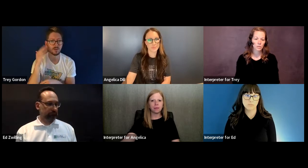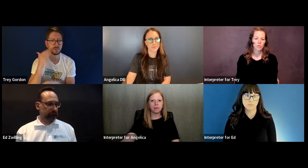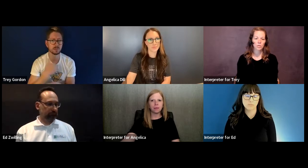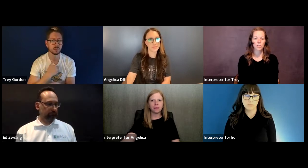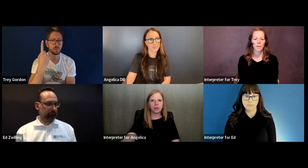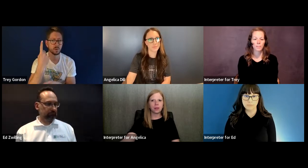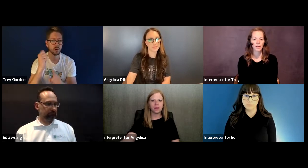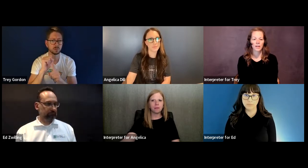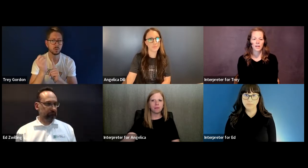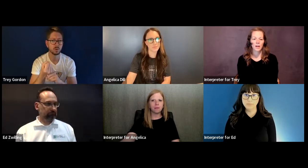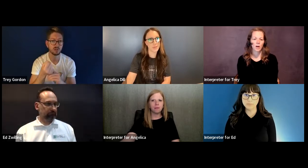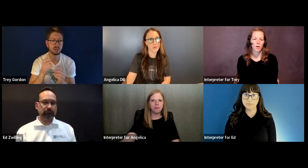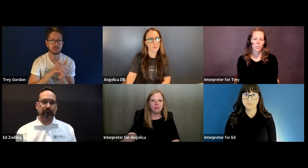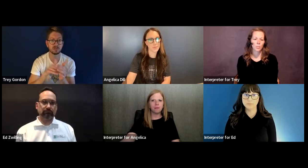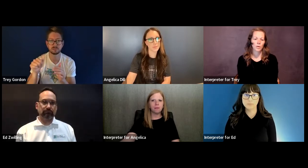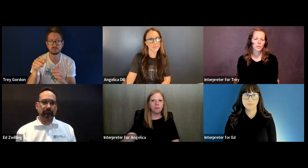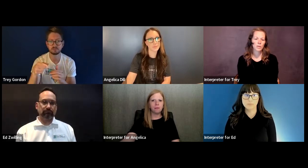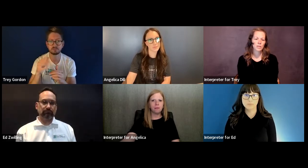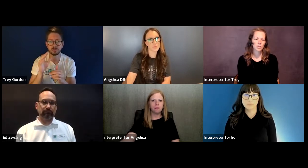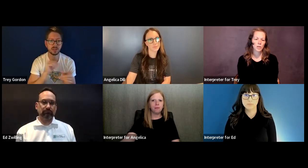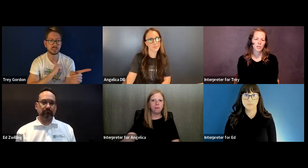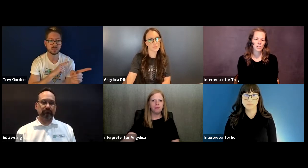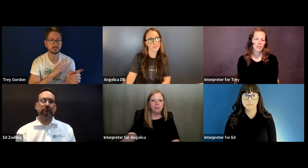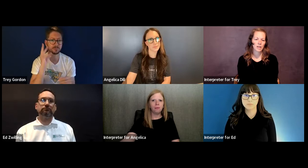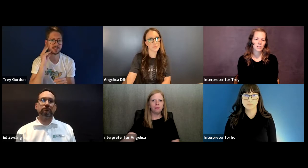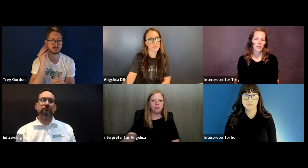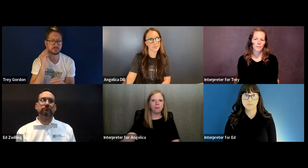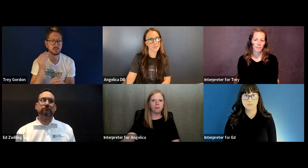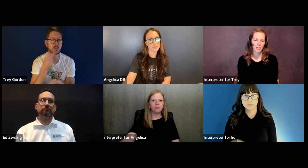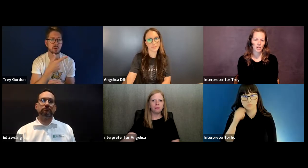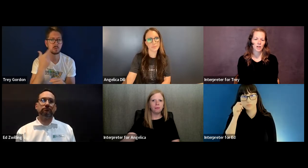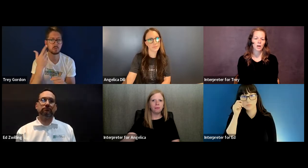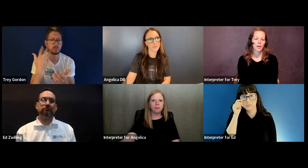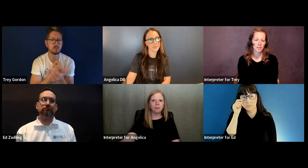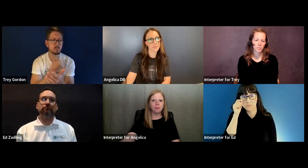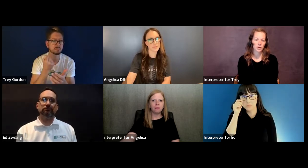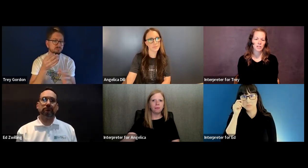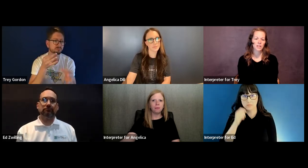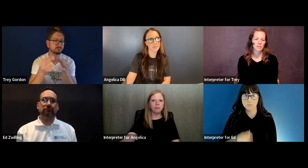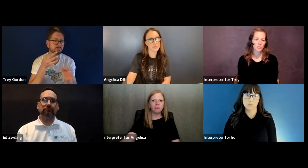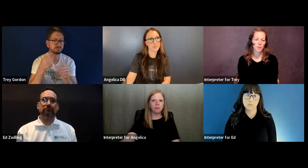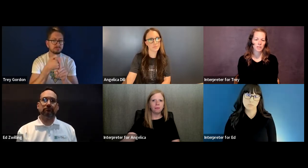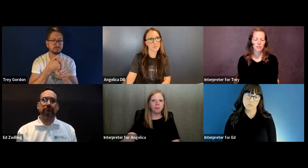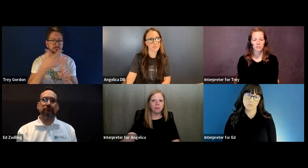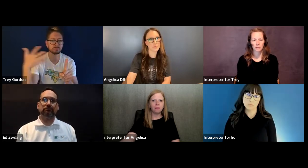this workshop but uh there is one situation that um angelica has experienced and so we wanted to